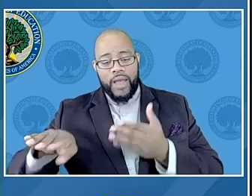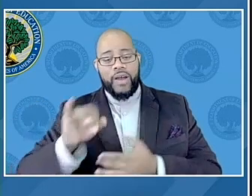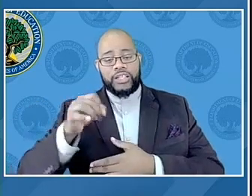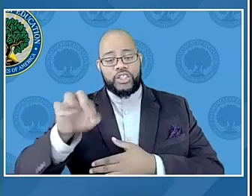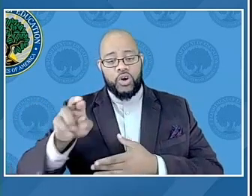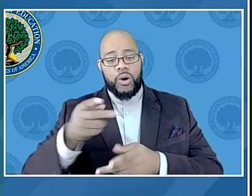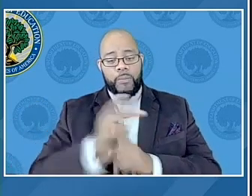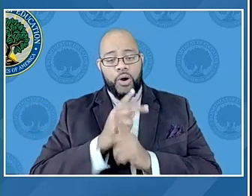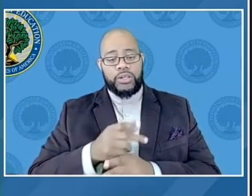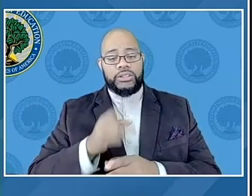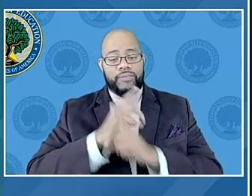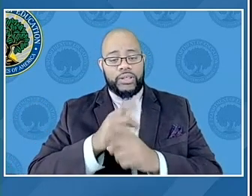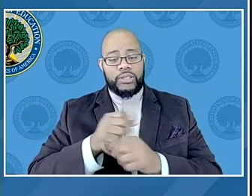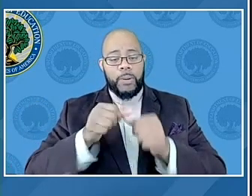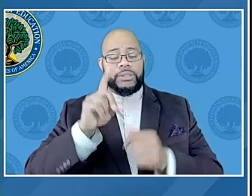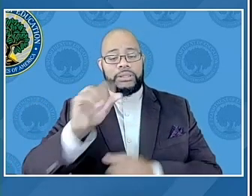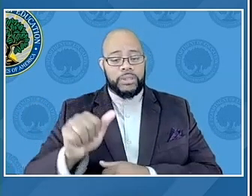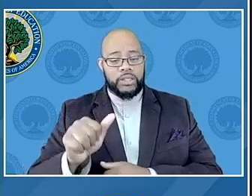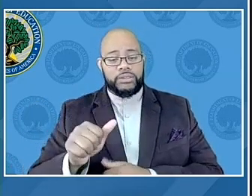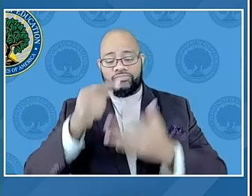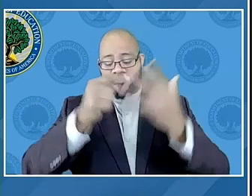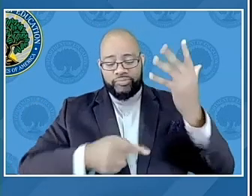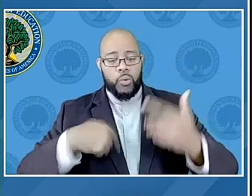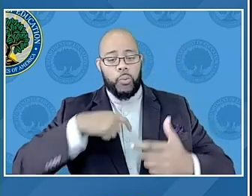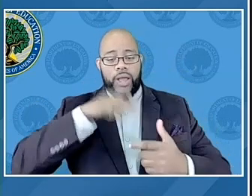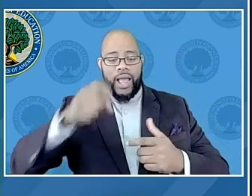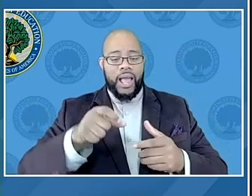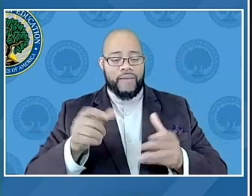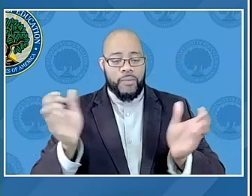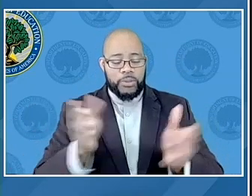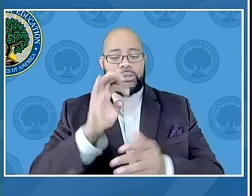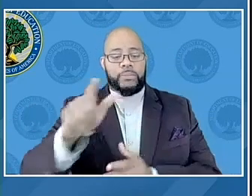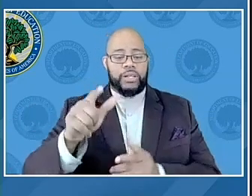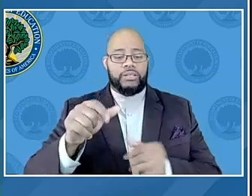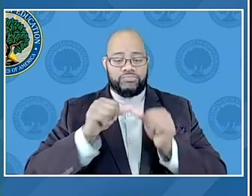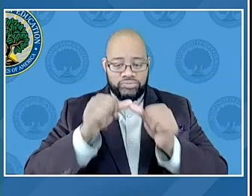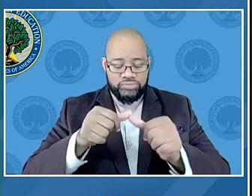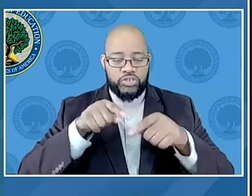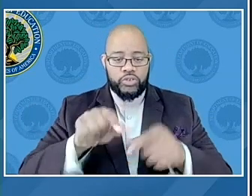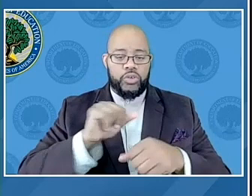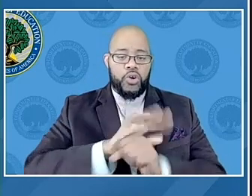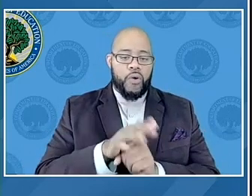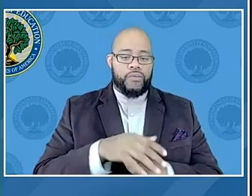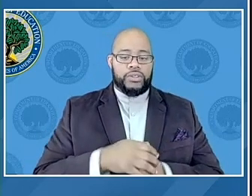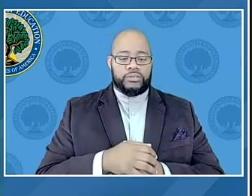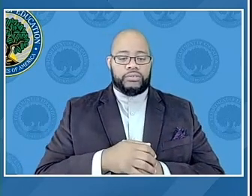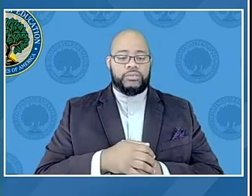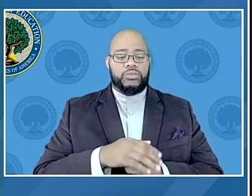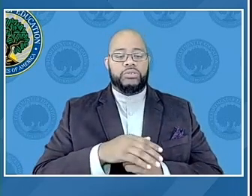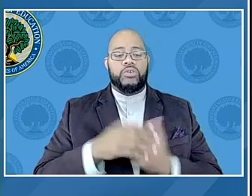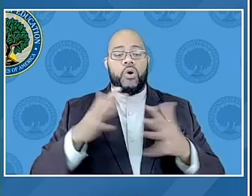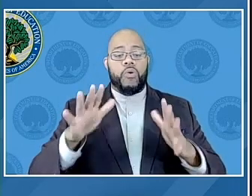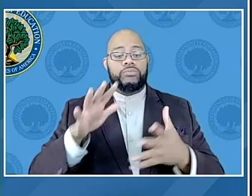permanent disability, you name it. We had to push a bill up a hill during the COVID pause. Already ravaged by the Great Recession,